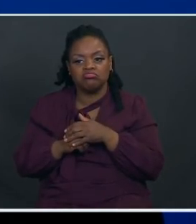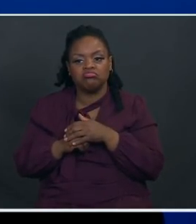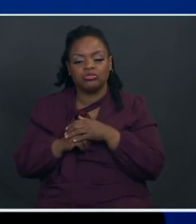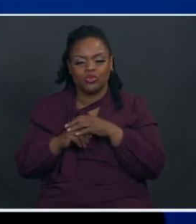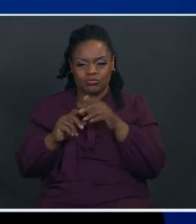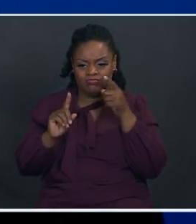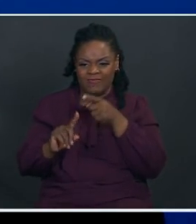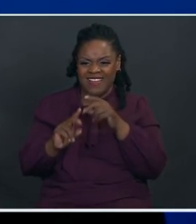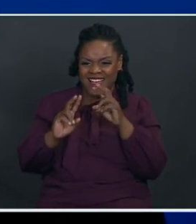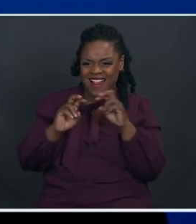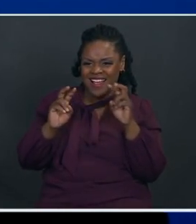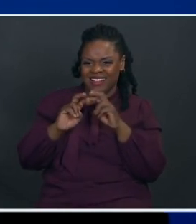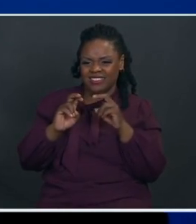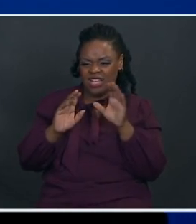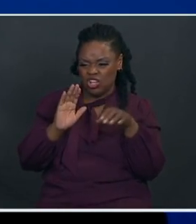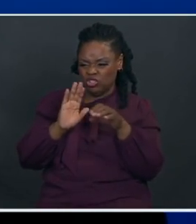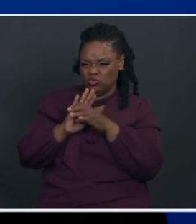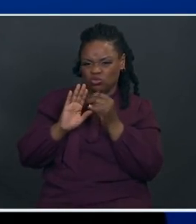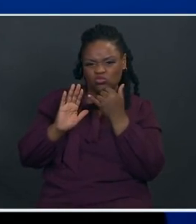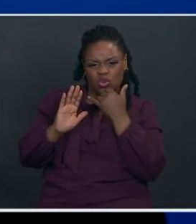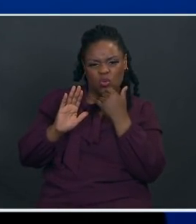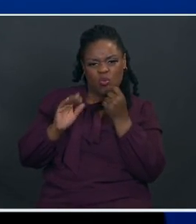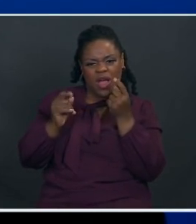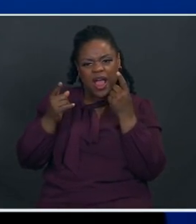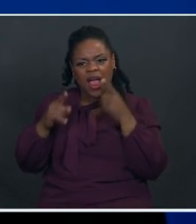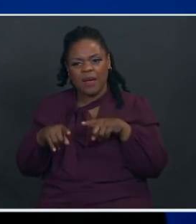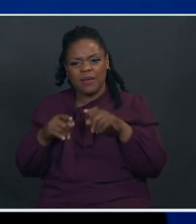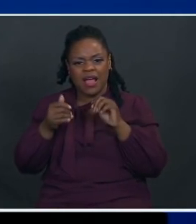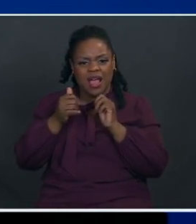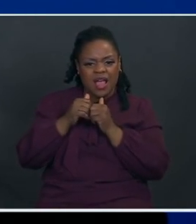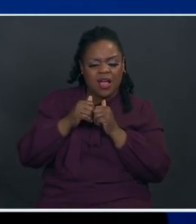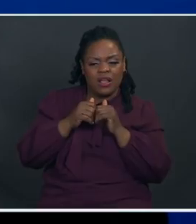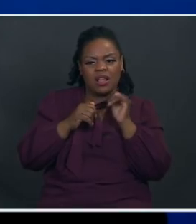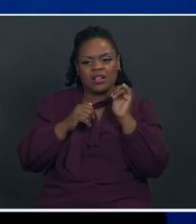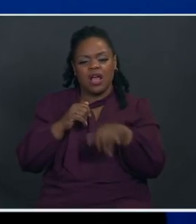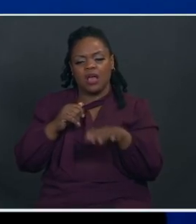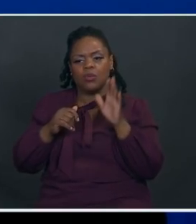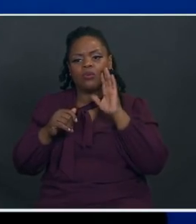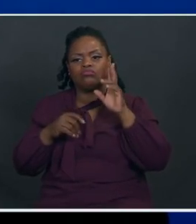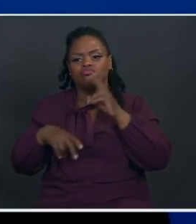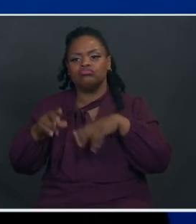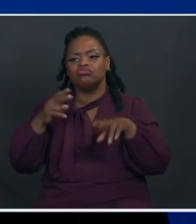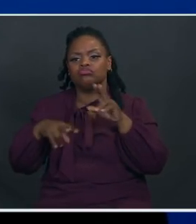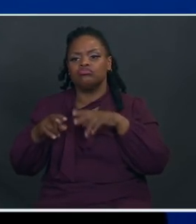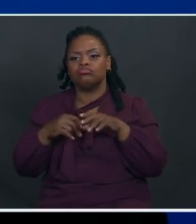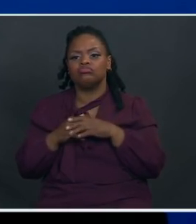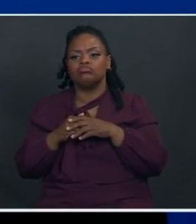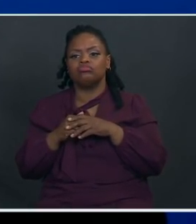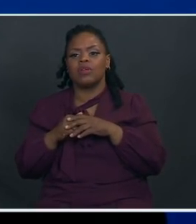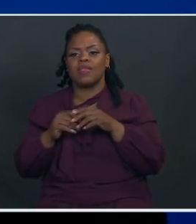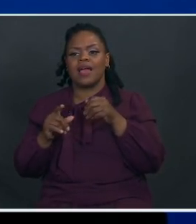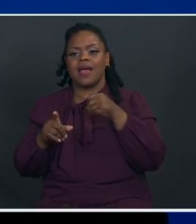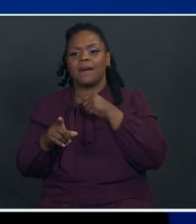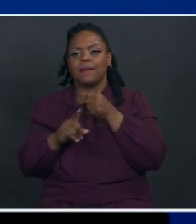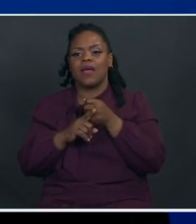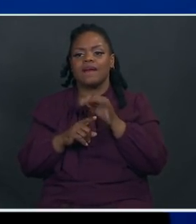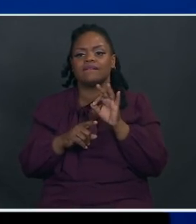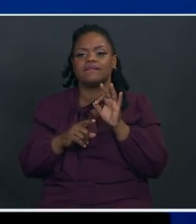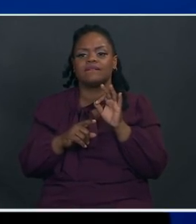For example, we will be monitoring in real time the effect of antibodies that we induced